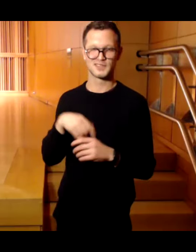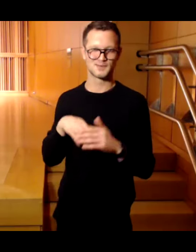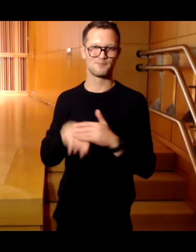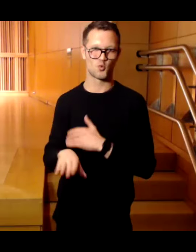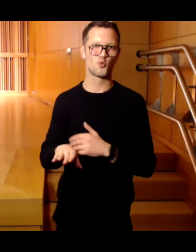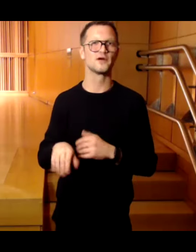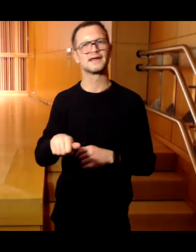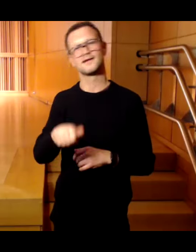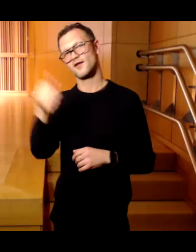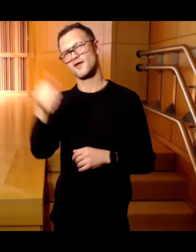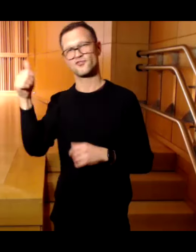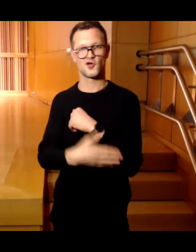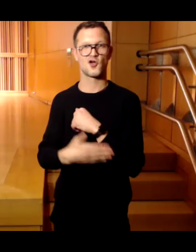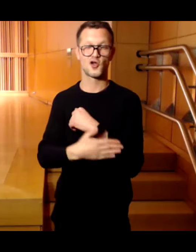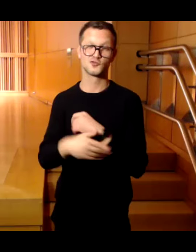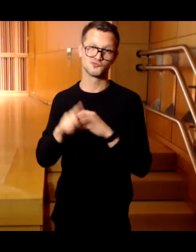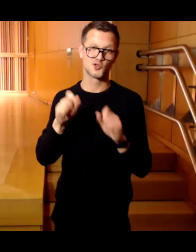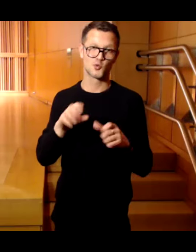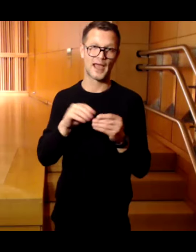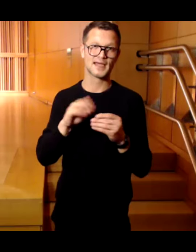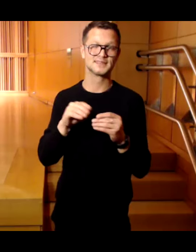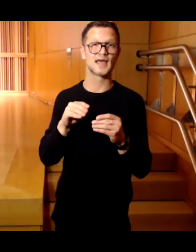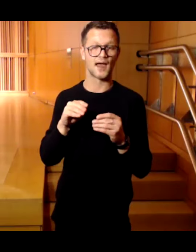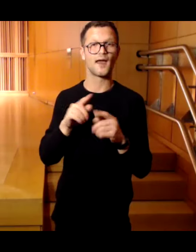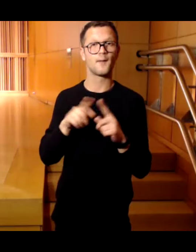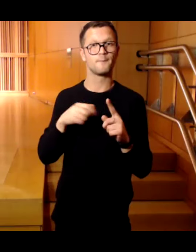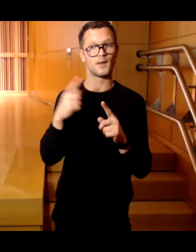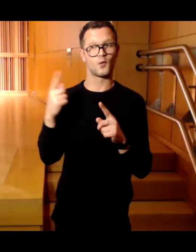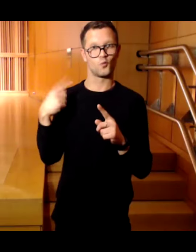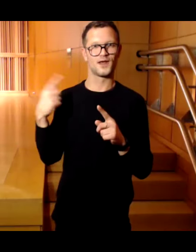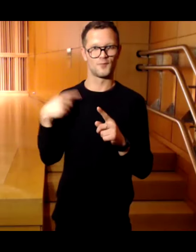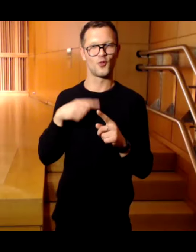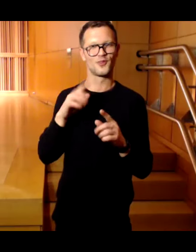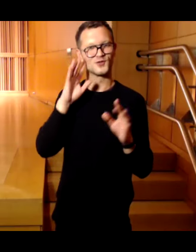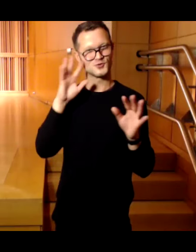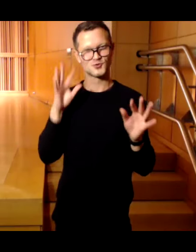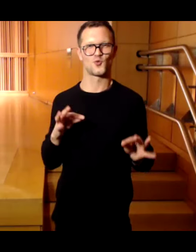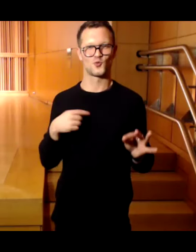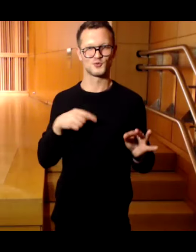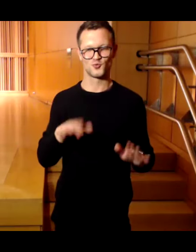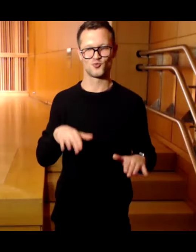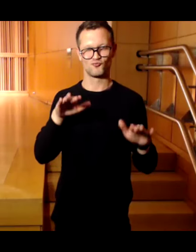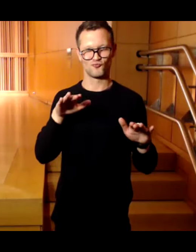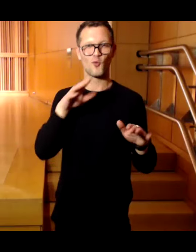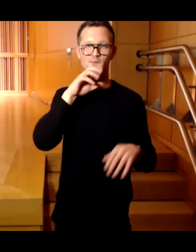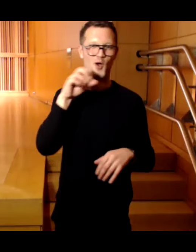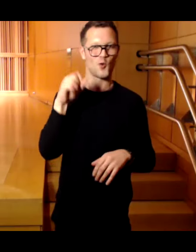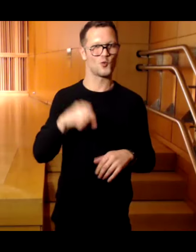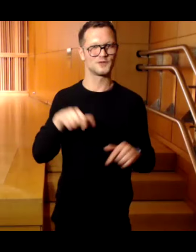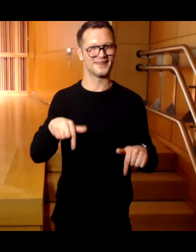In another country, you can say, but we both chose to grow old in this marvelous city, and certainly, in my case.